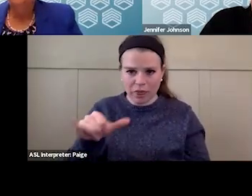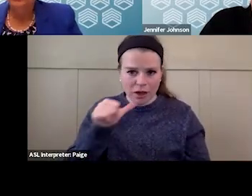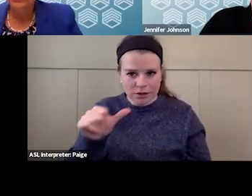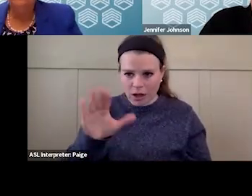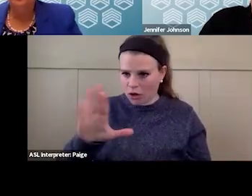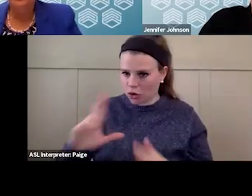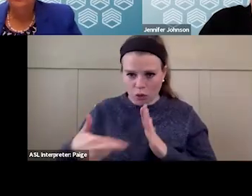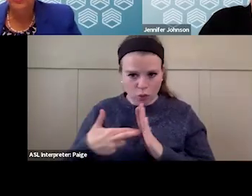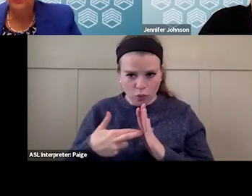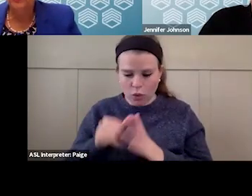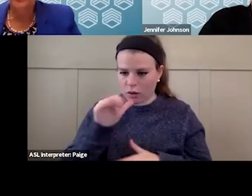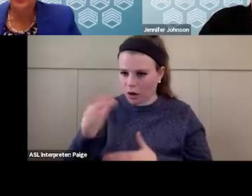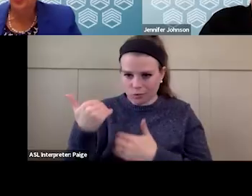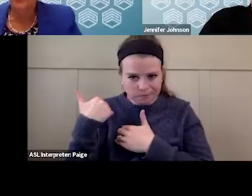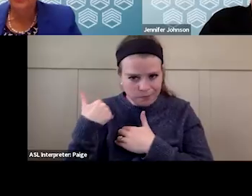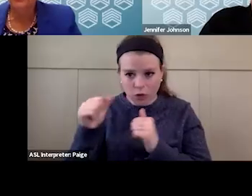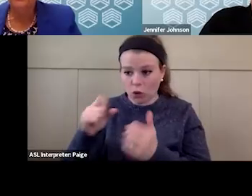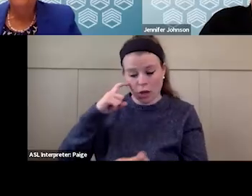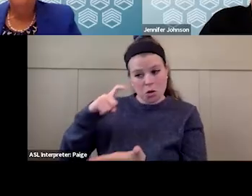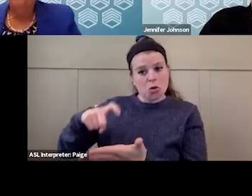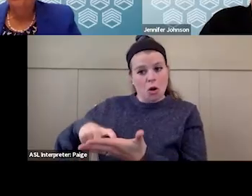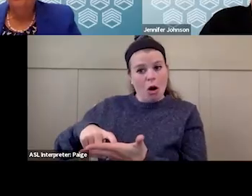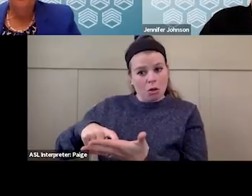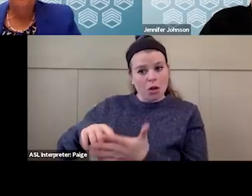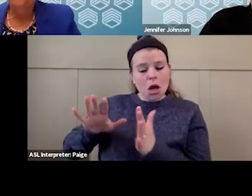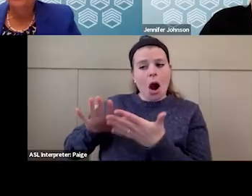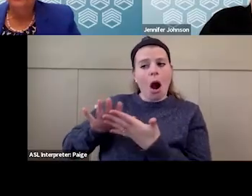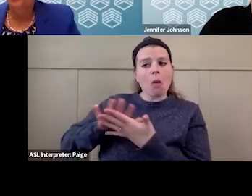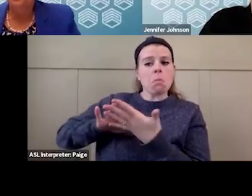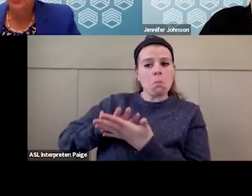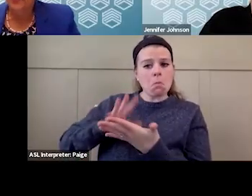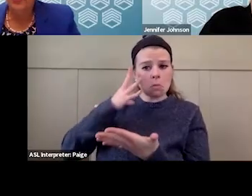Um, you can acknowledge that they've experienced trauma, but you're not